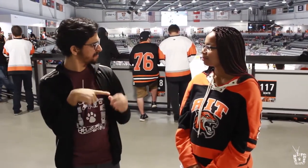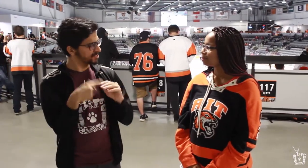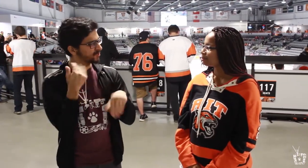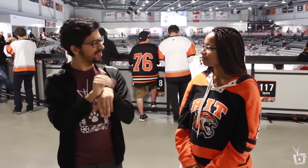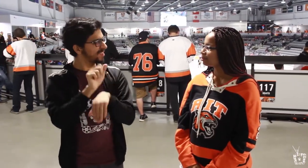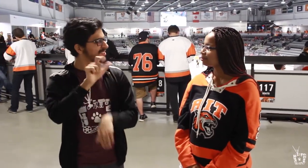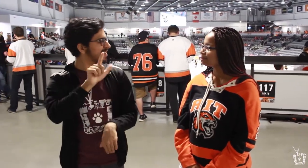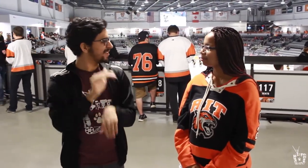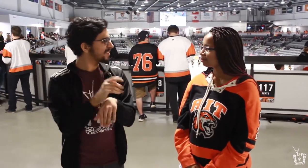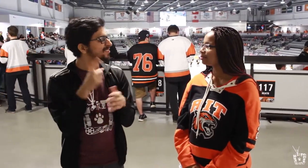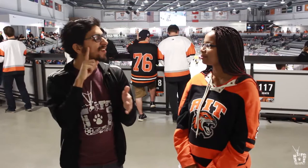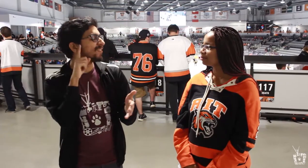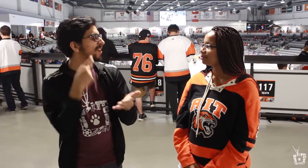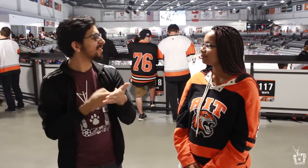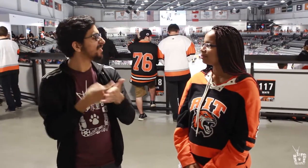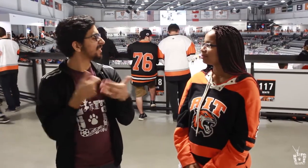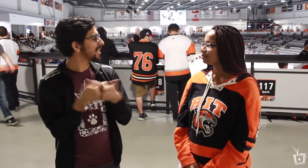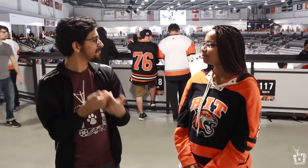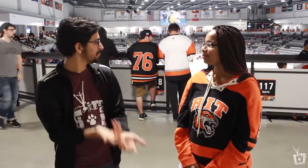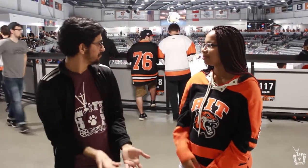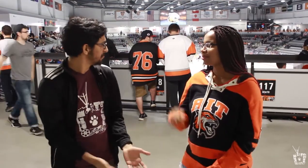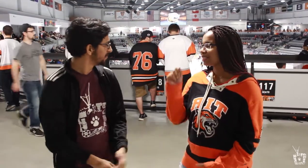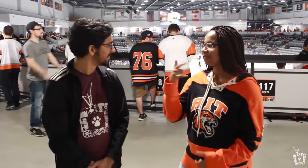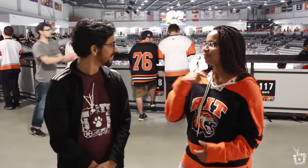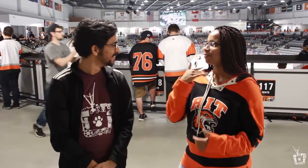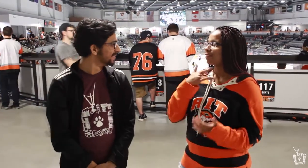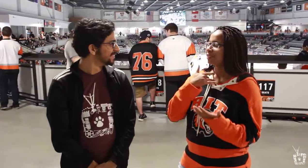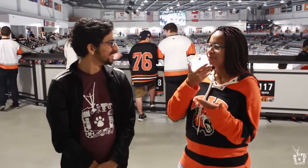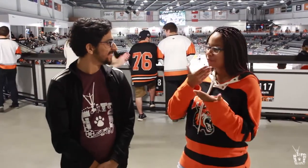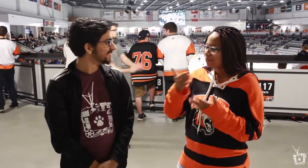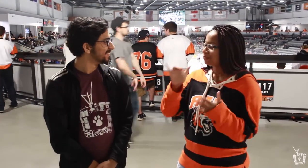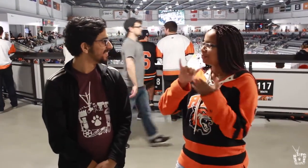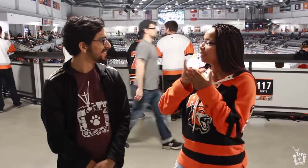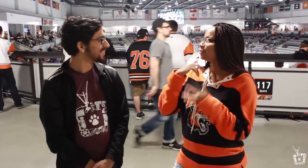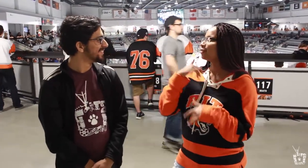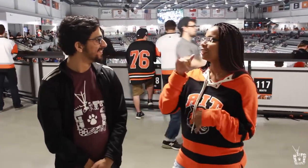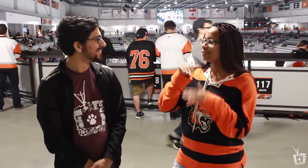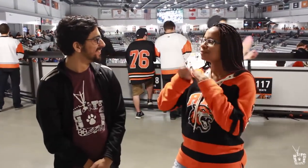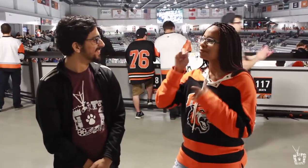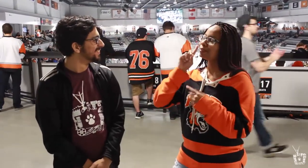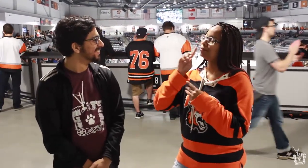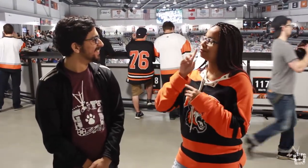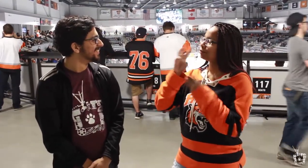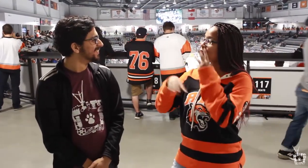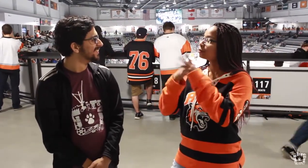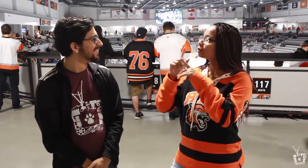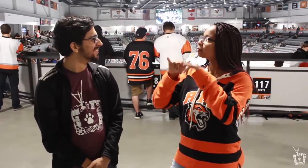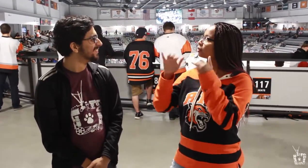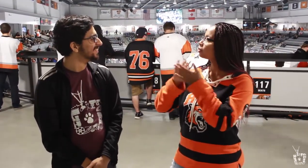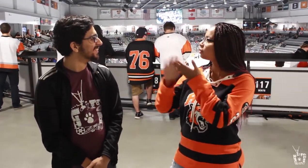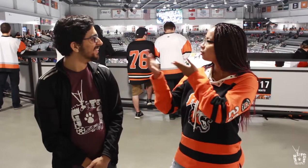How do you feel about ASL Night and the Deaf hockey game? I feel like I'm in the Deaf world at the same time that